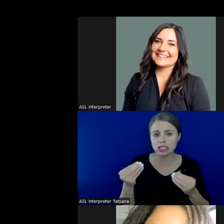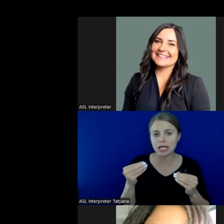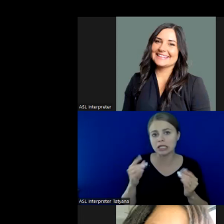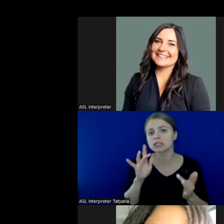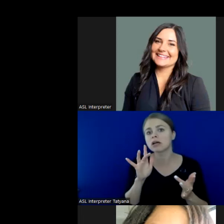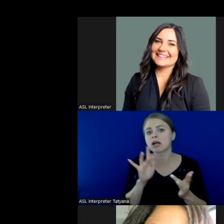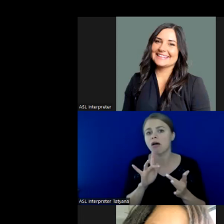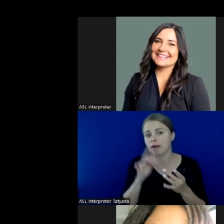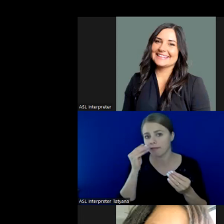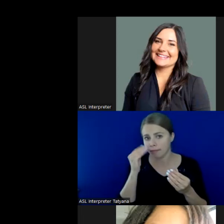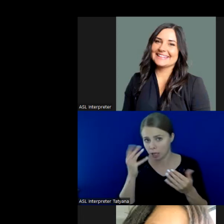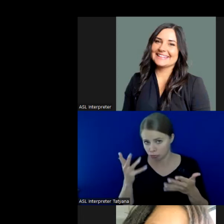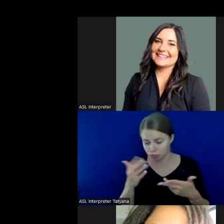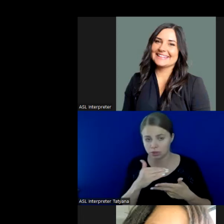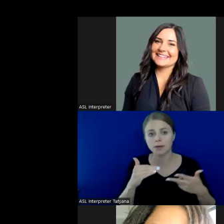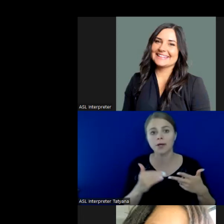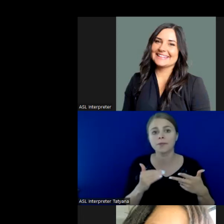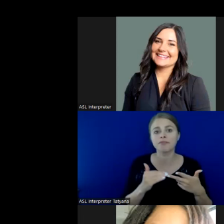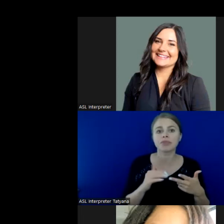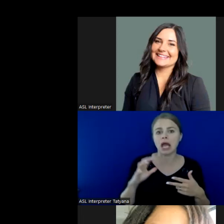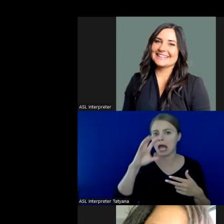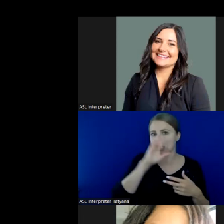It estimated the quantity and types of users.